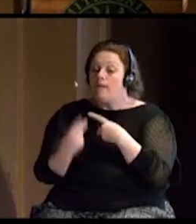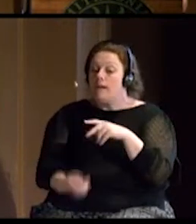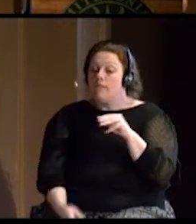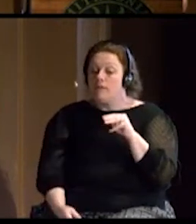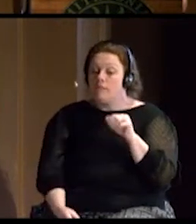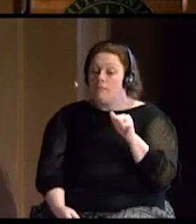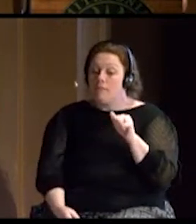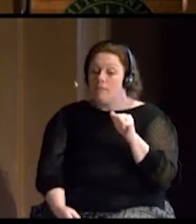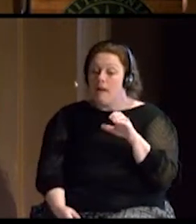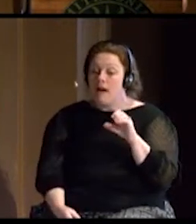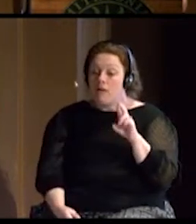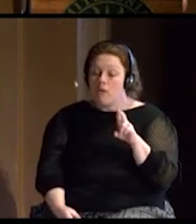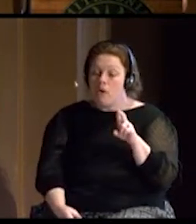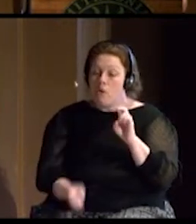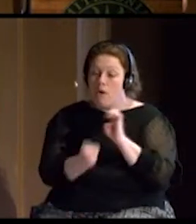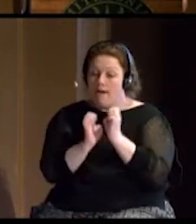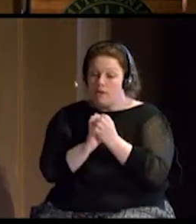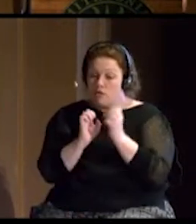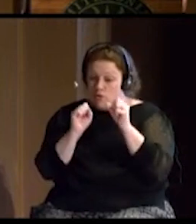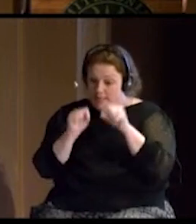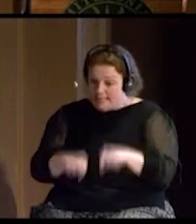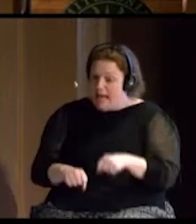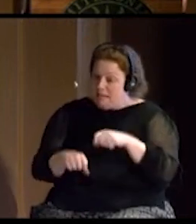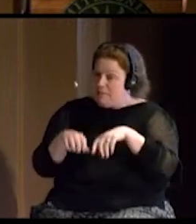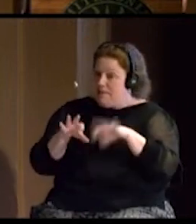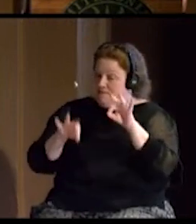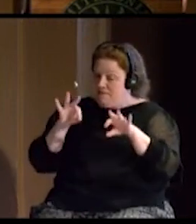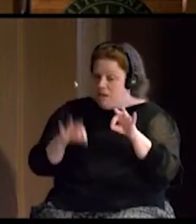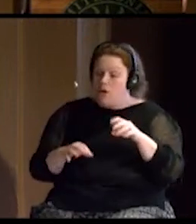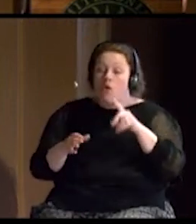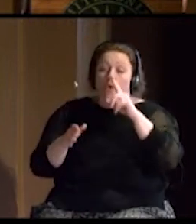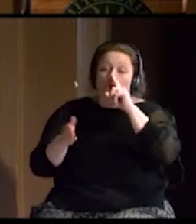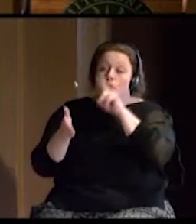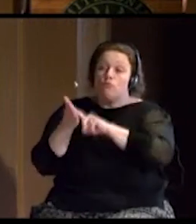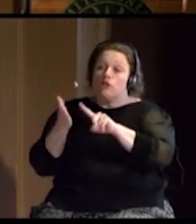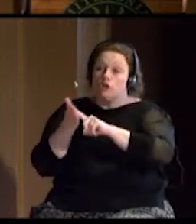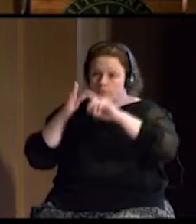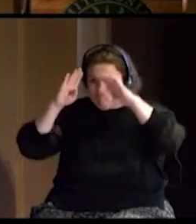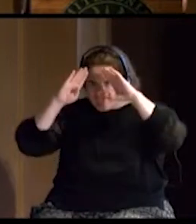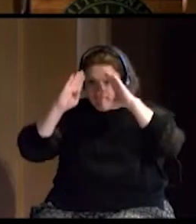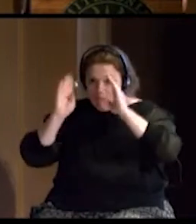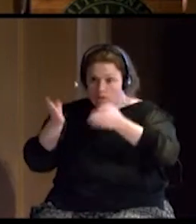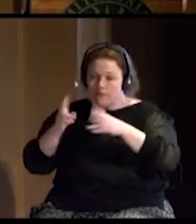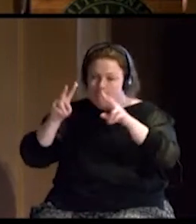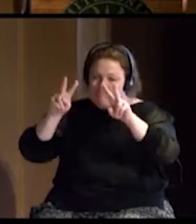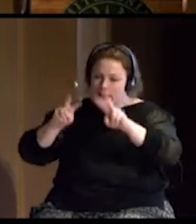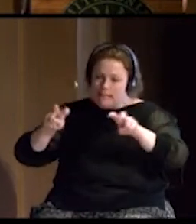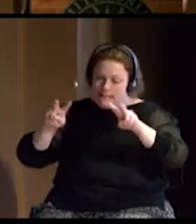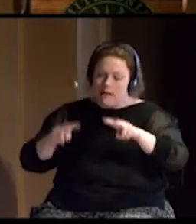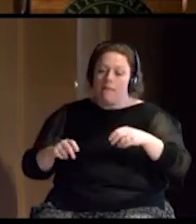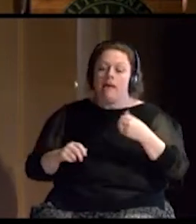can be addressed with PCMs? My research is mostly centered around examining habit transitions.